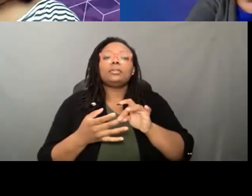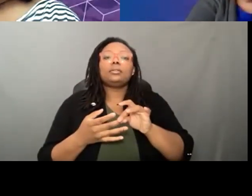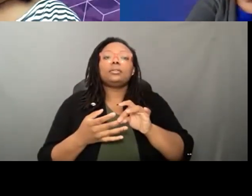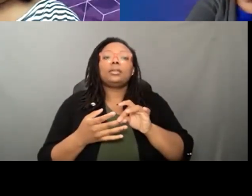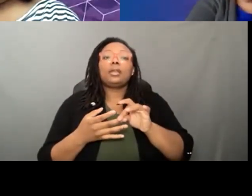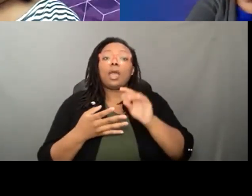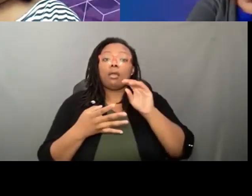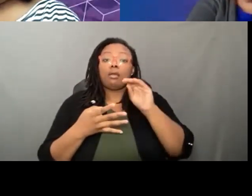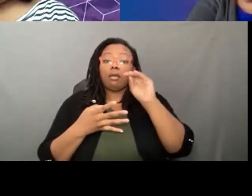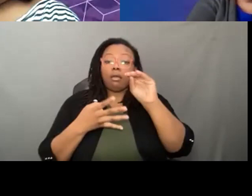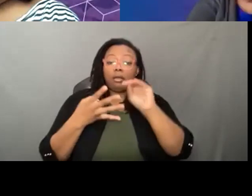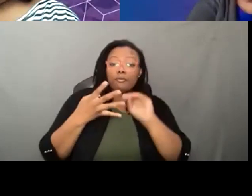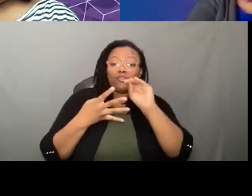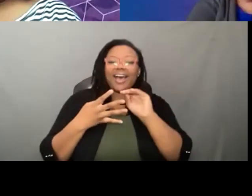in and out of participant support.